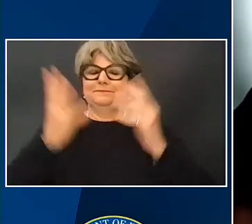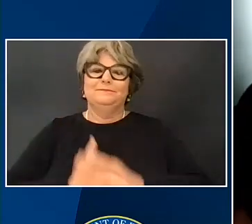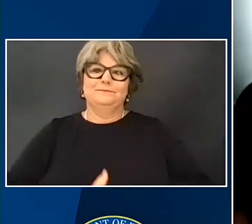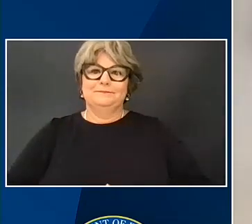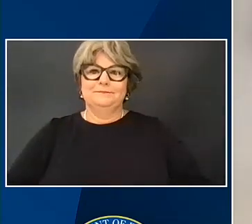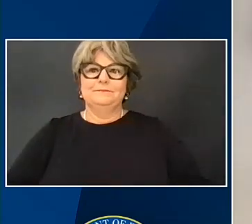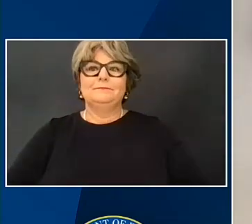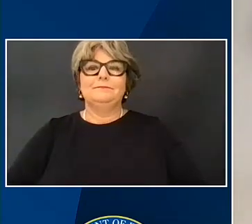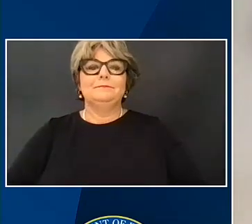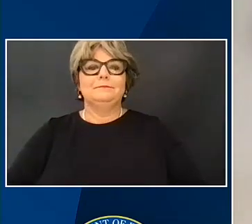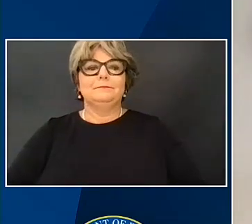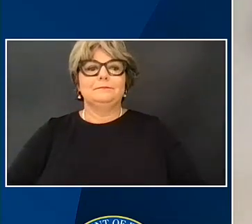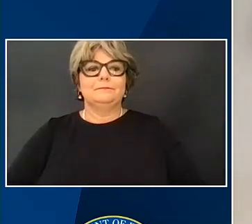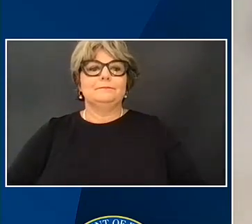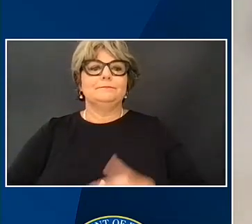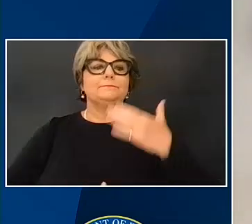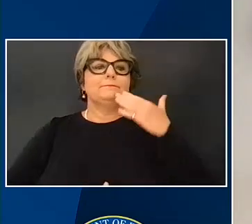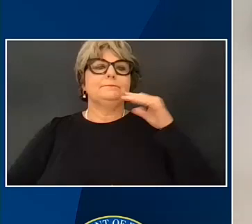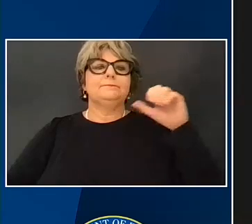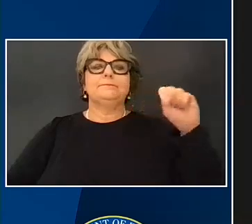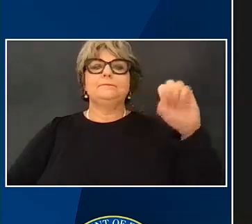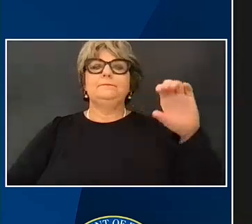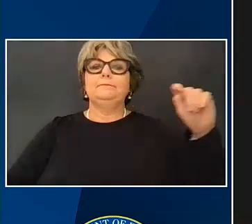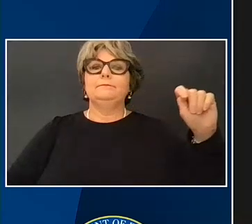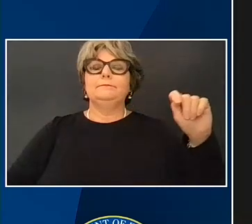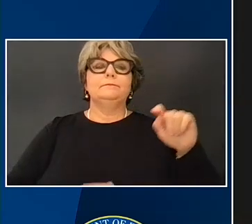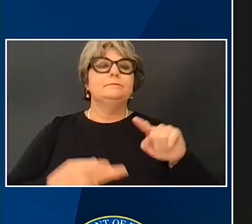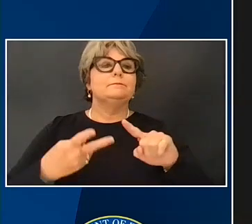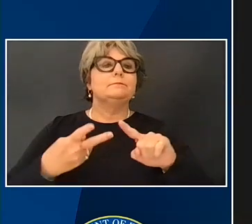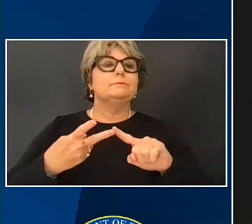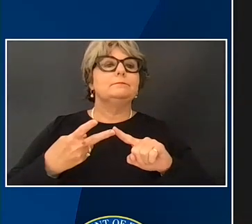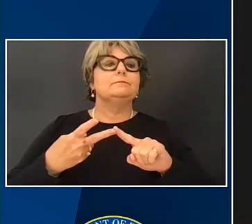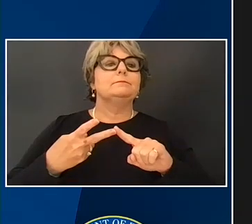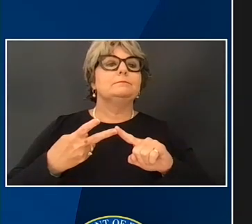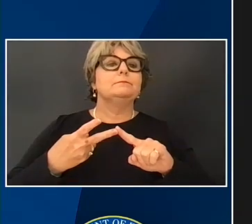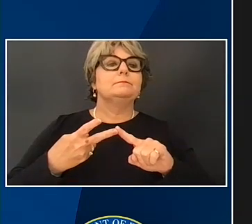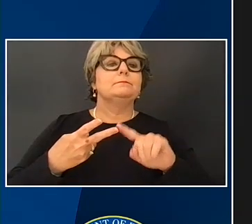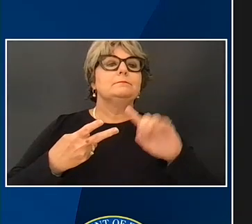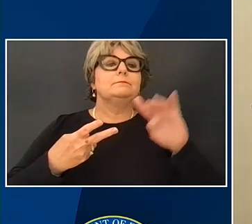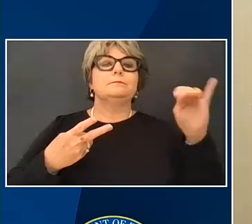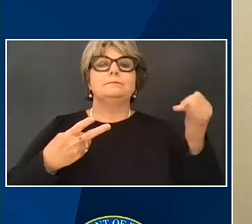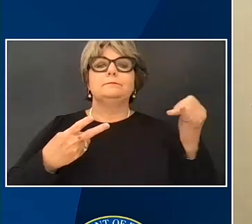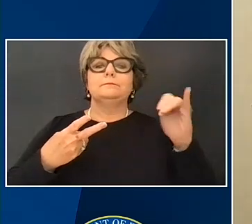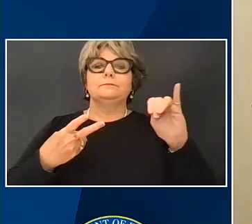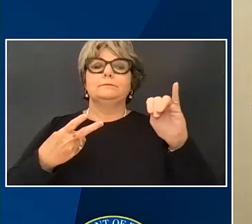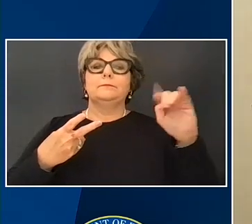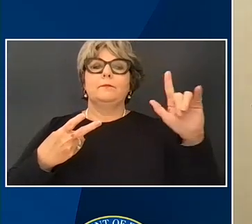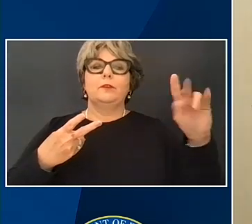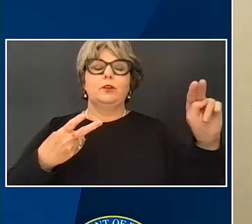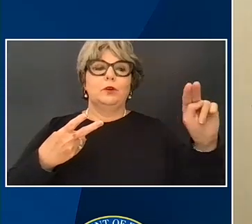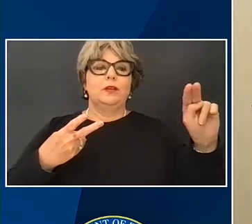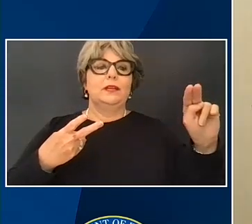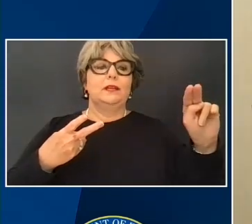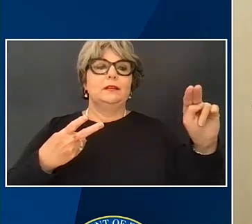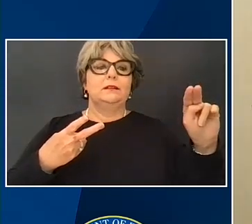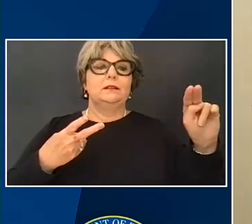Thank you, Scott. Jillian, did you want to add something to that? I mean, yeah, I had a, and I'm sorry, I think this is what Scott asked, or maybe slightly different, but so is that just to